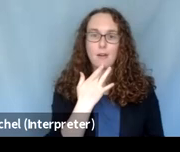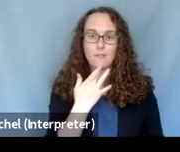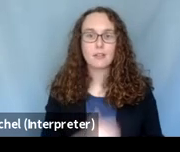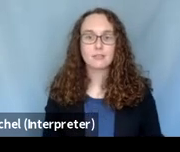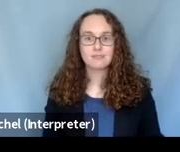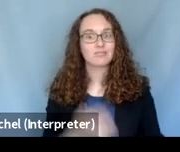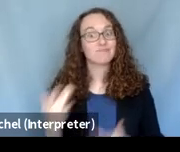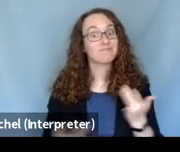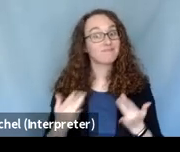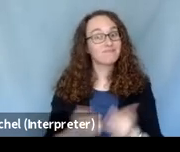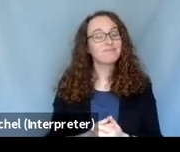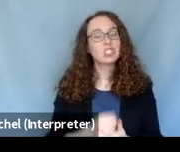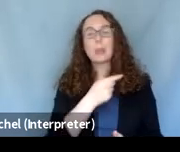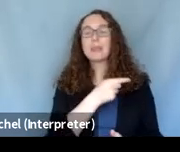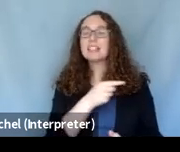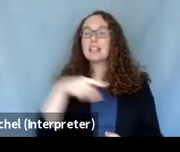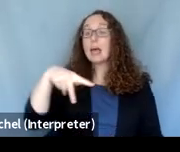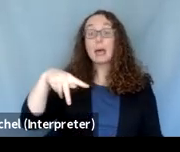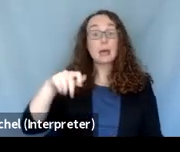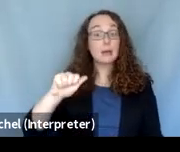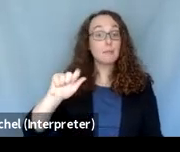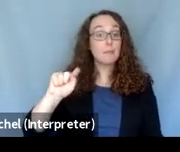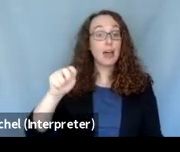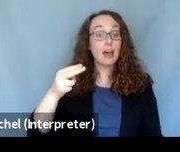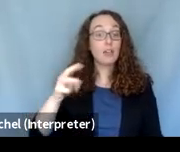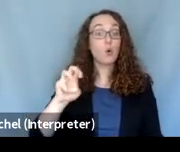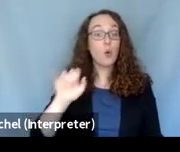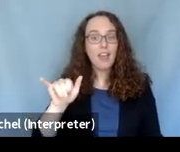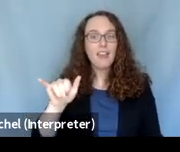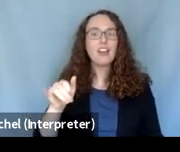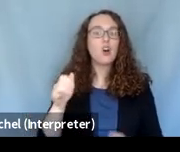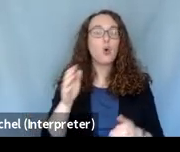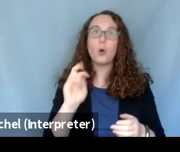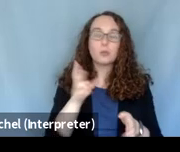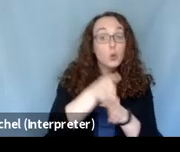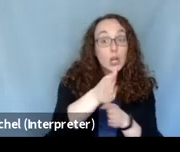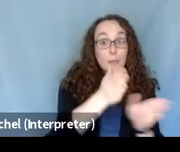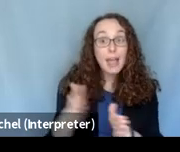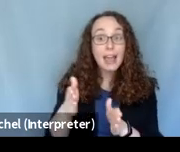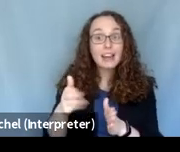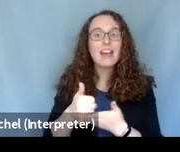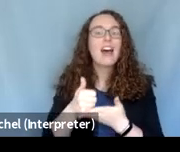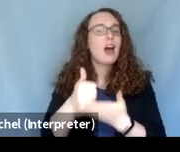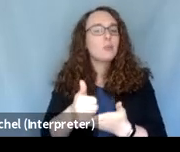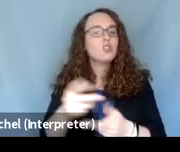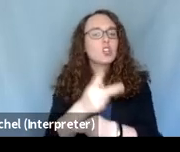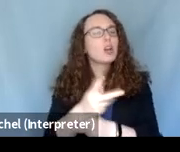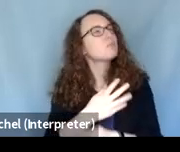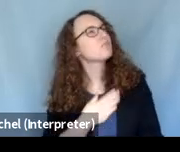your goals so you can look at, "Okay, this is where I want to be and these are the steps, these are the